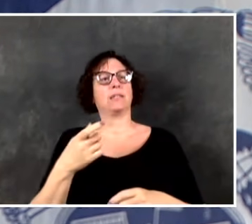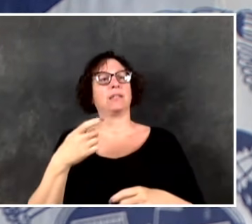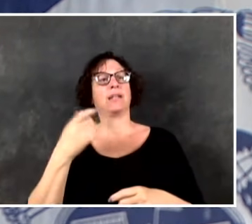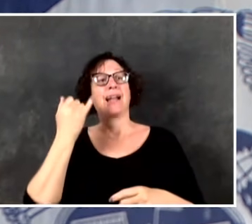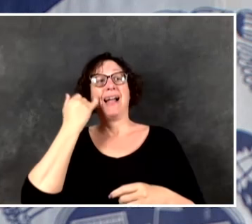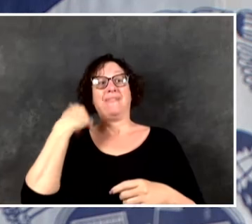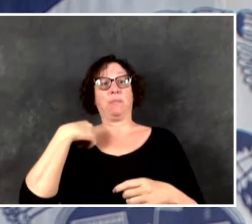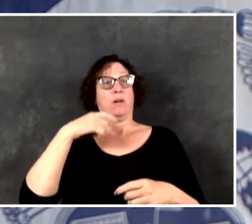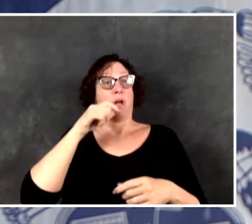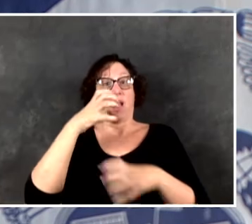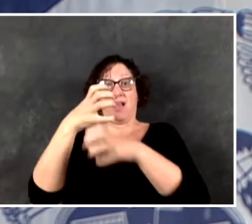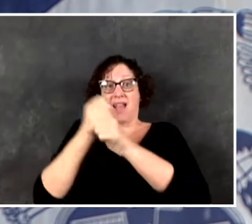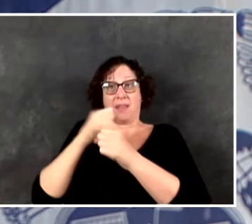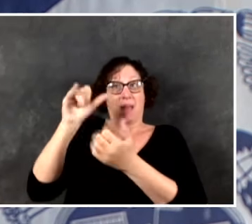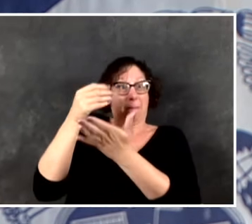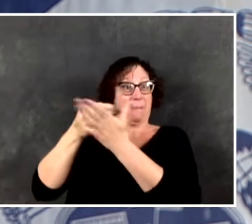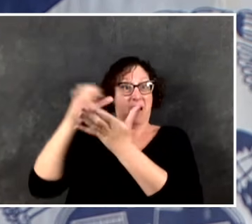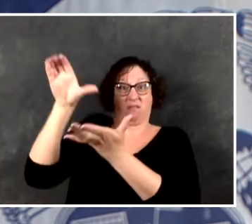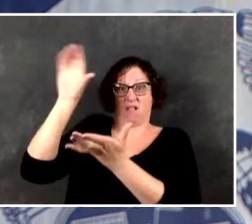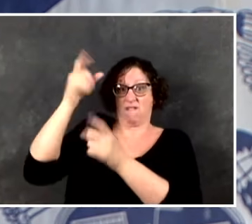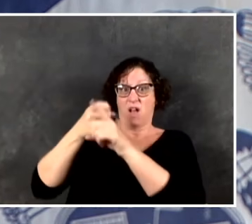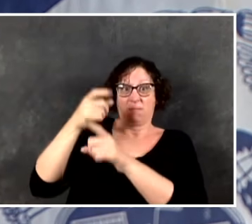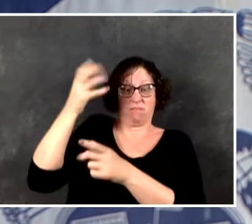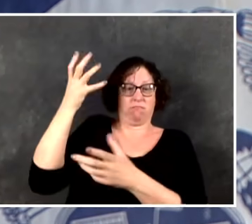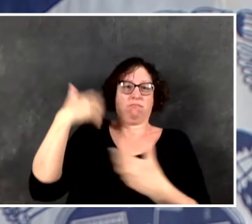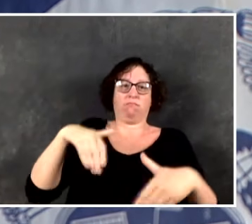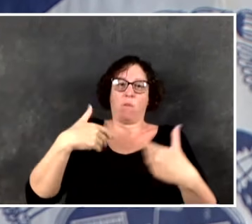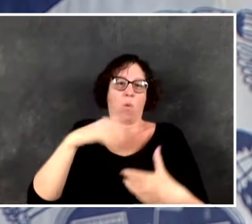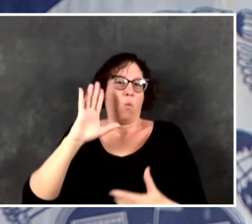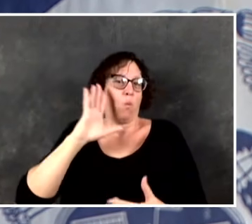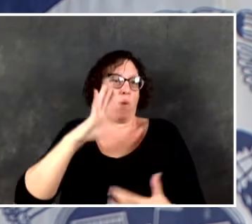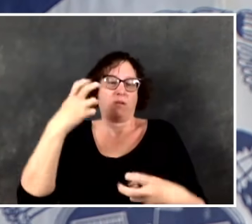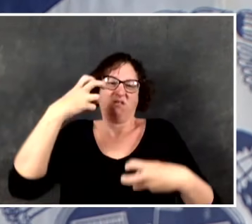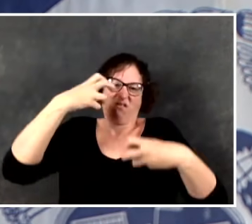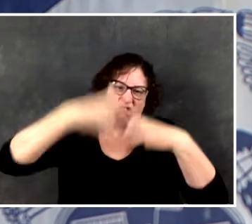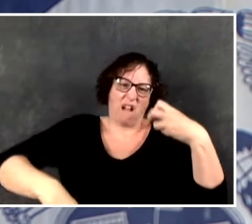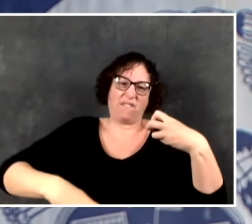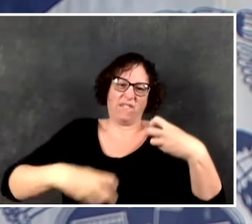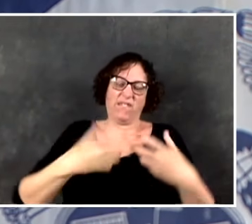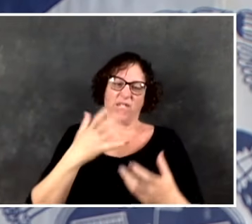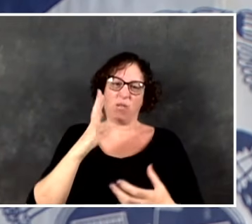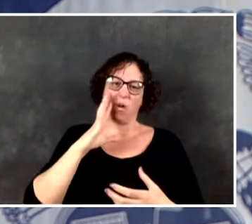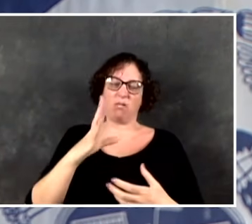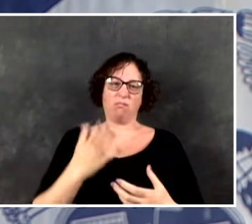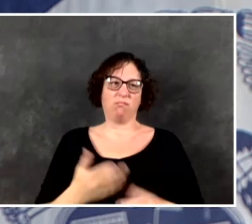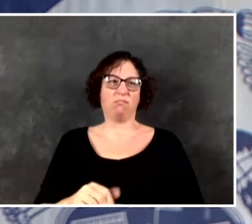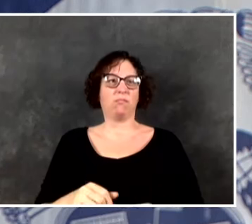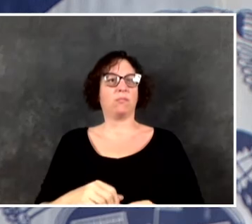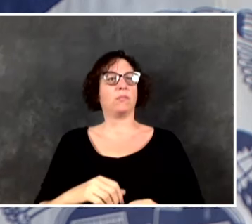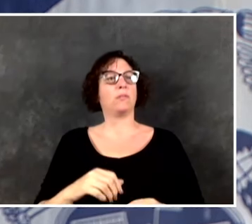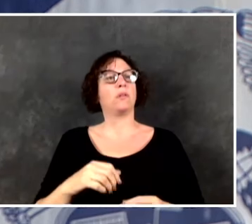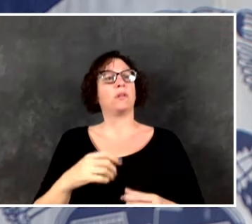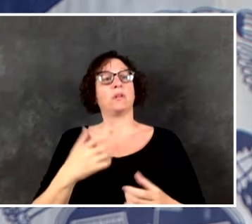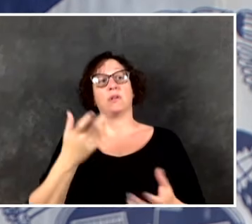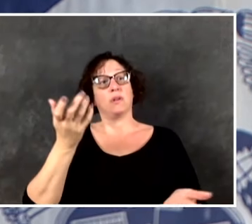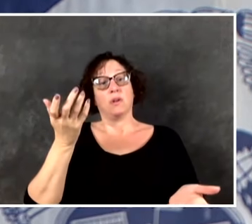DEVASTATING TO NEW YORK CITY . I'M CERTAINLY GOING TO WORK WITH THE GOVERNOR'S TEAM, THE LEGISLATURE TO SAY, LOOK,